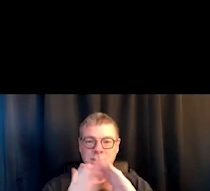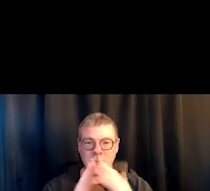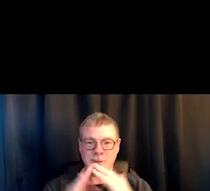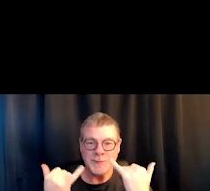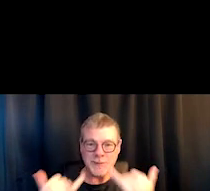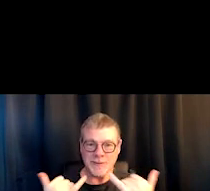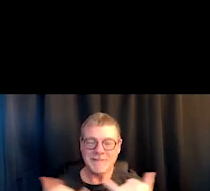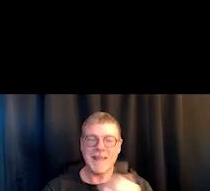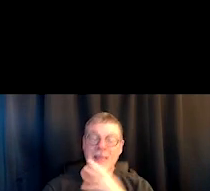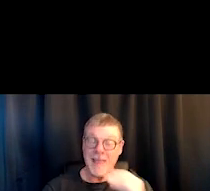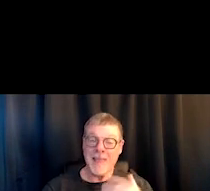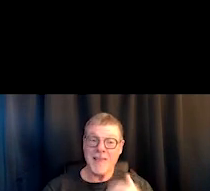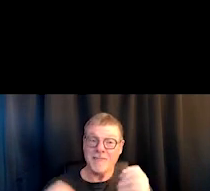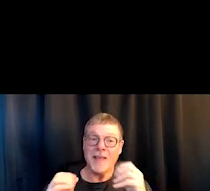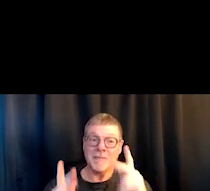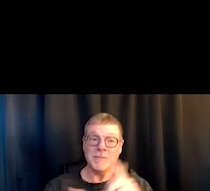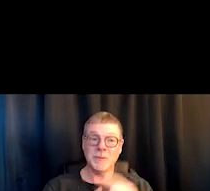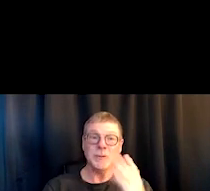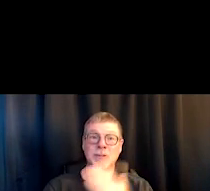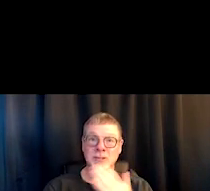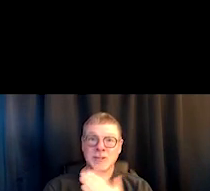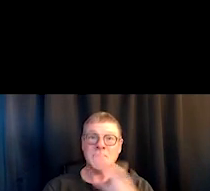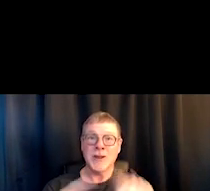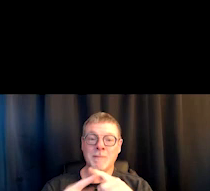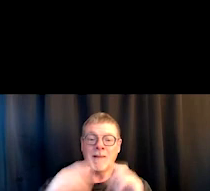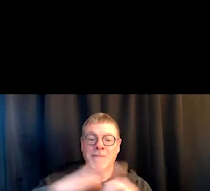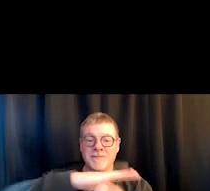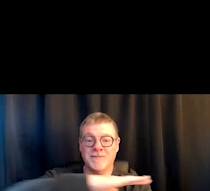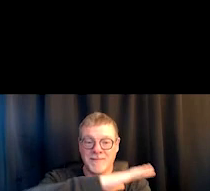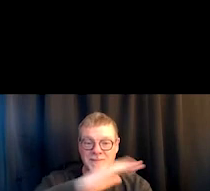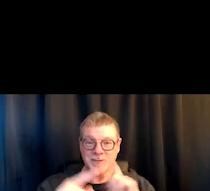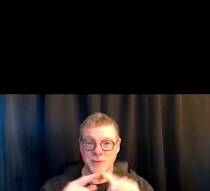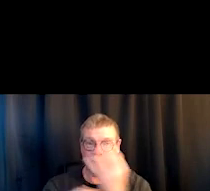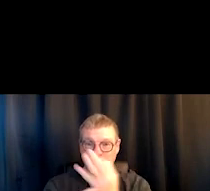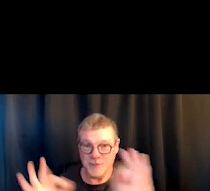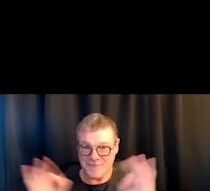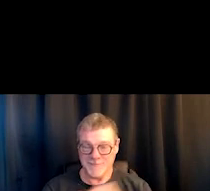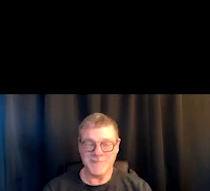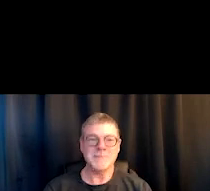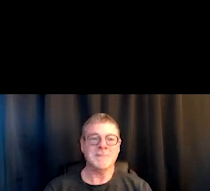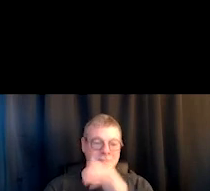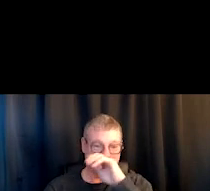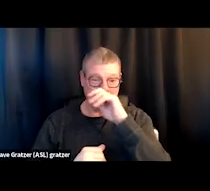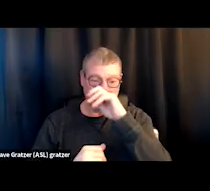and have the opportunity to share about Foundations To Freedom. As Rachel shared, I'm actually the president